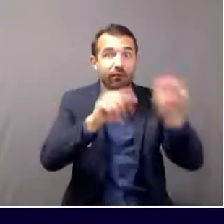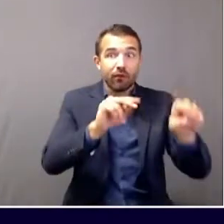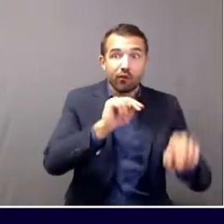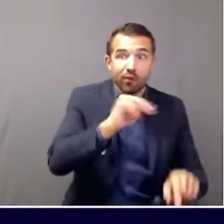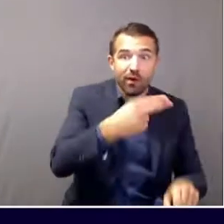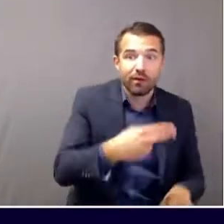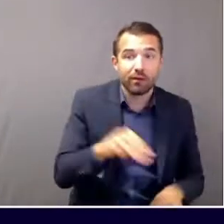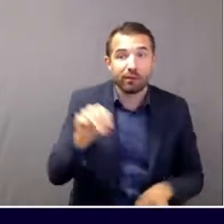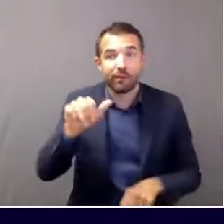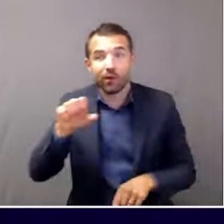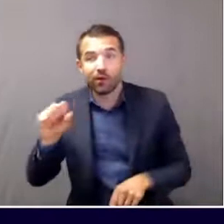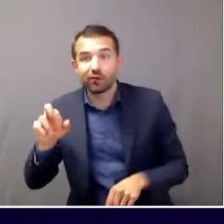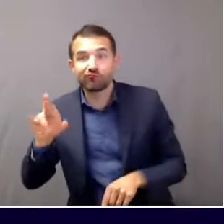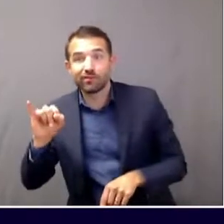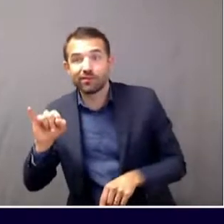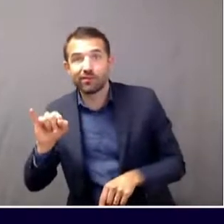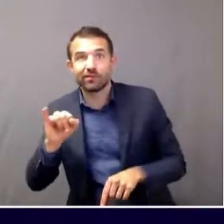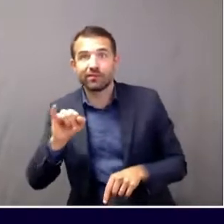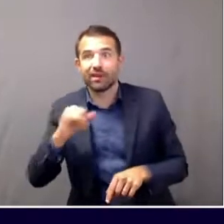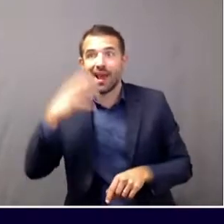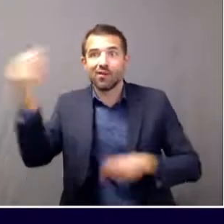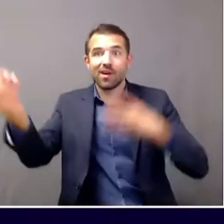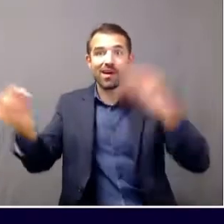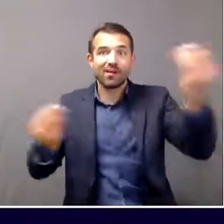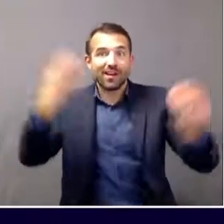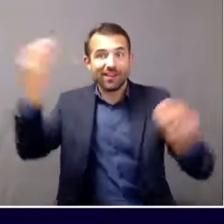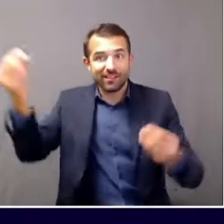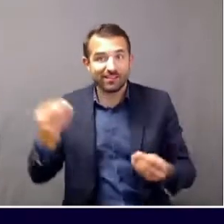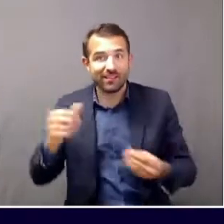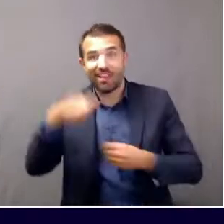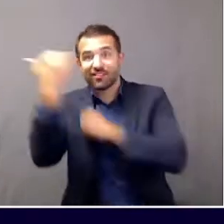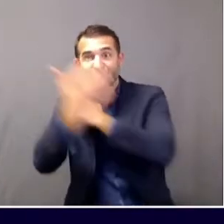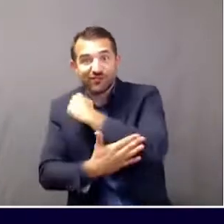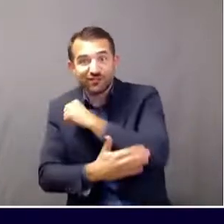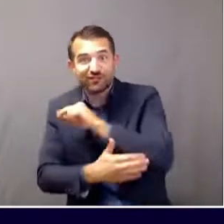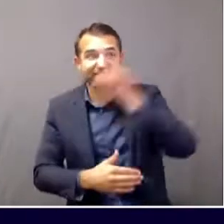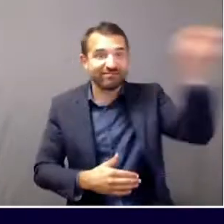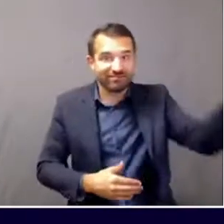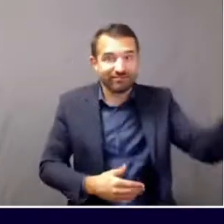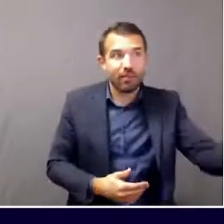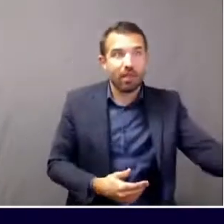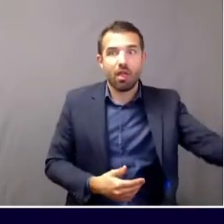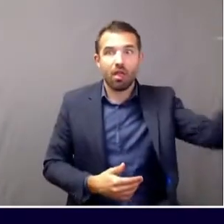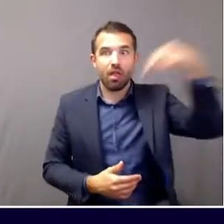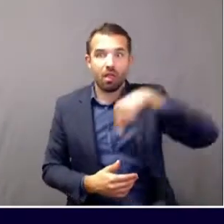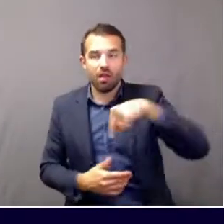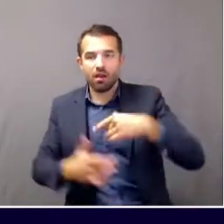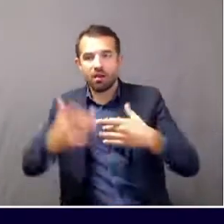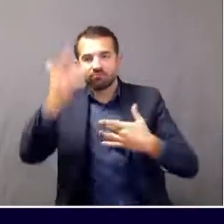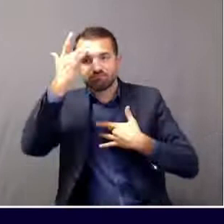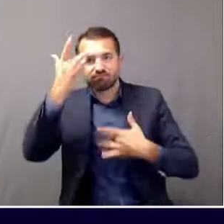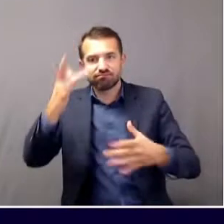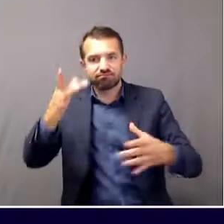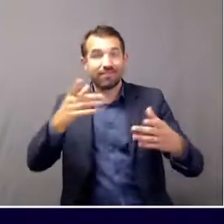places and in Bergen me picking